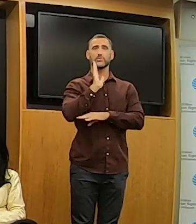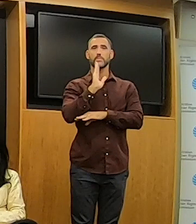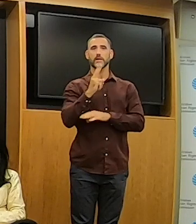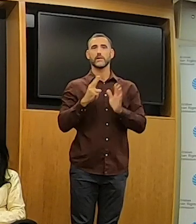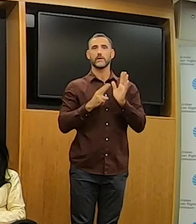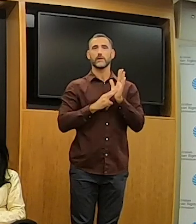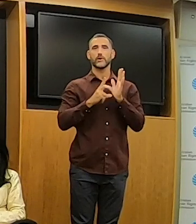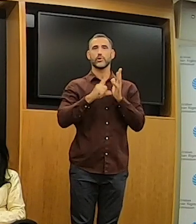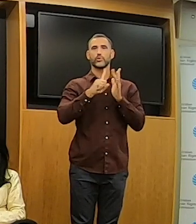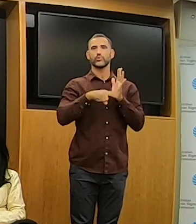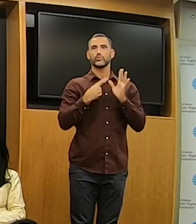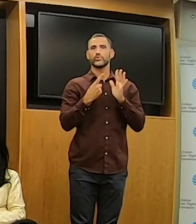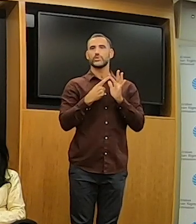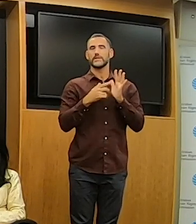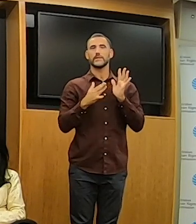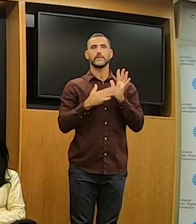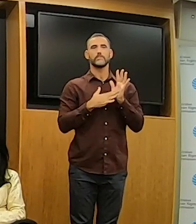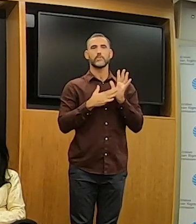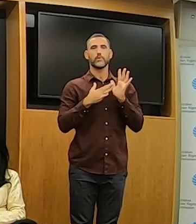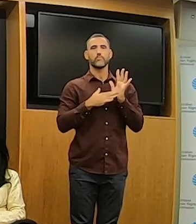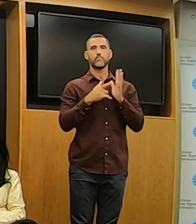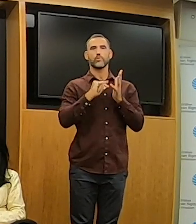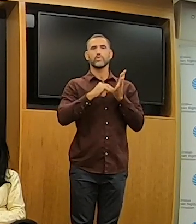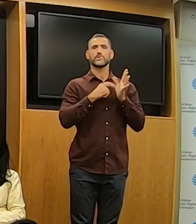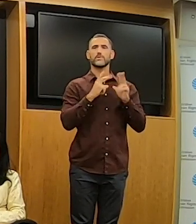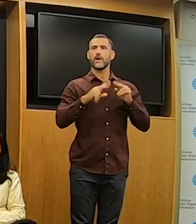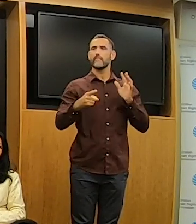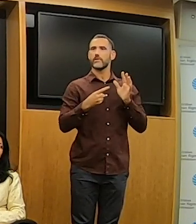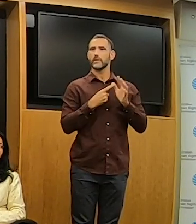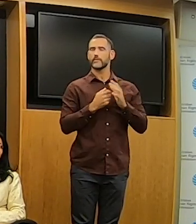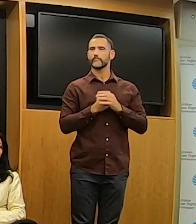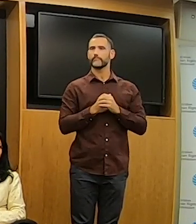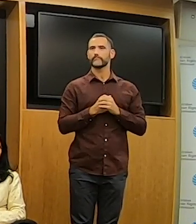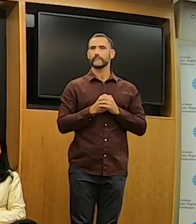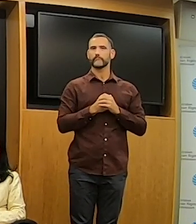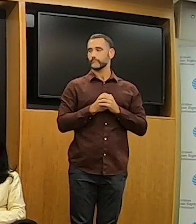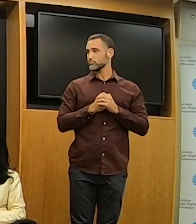Five years ago, at age 16, Nujeen began a 5,600 kilometre